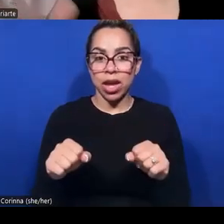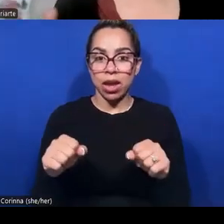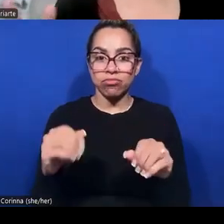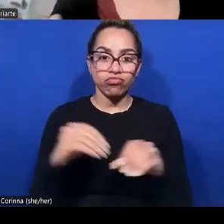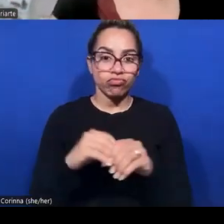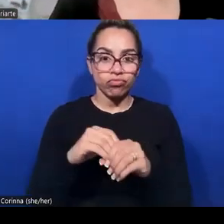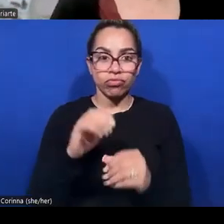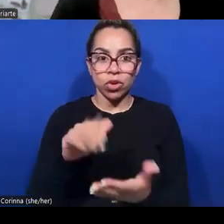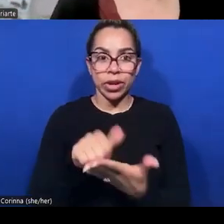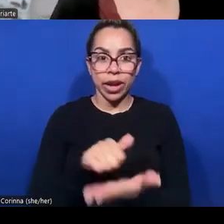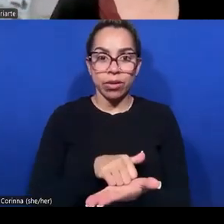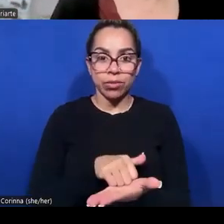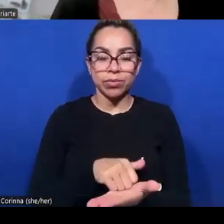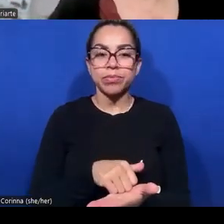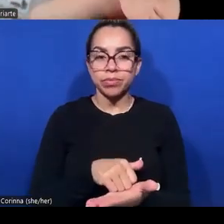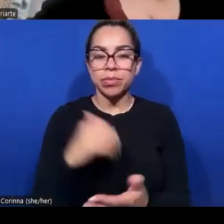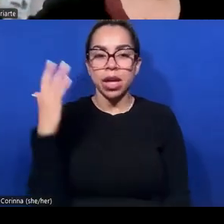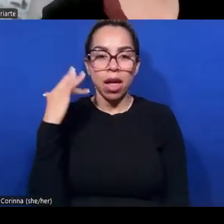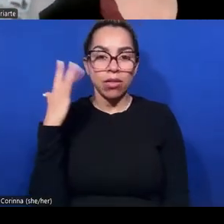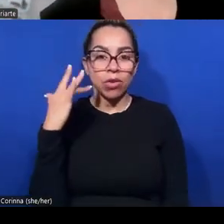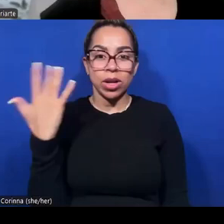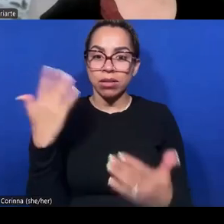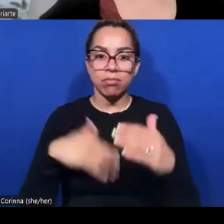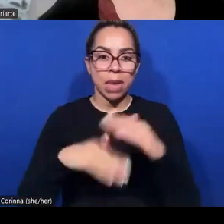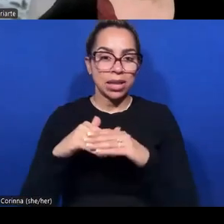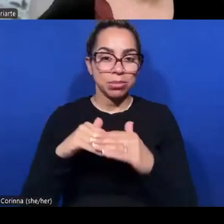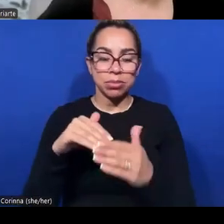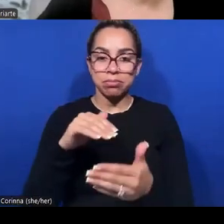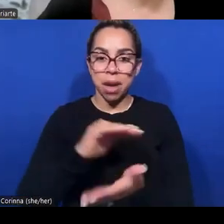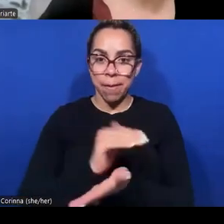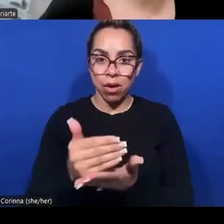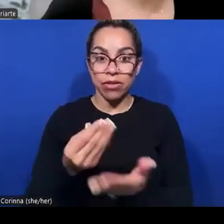in California, the maximum amount of money that you can have in your Cal